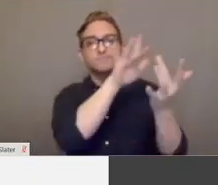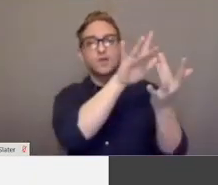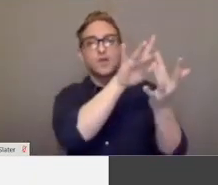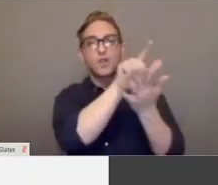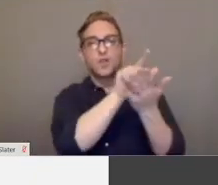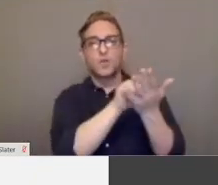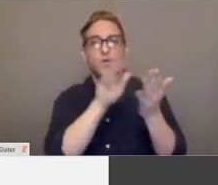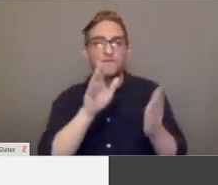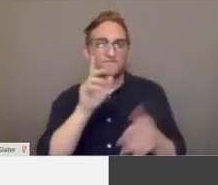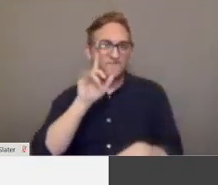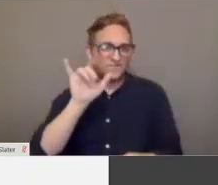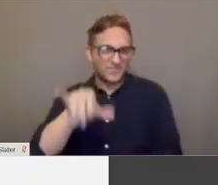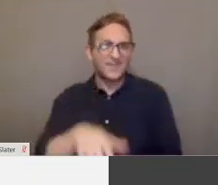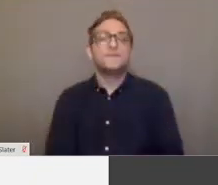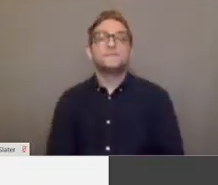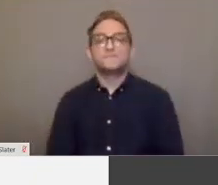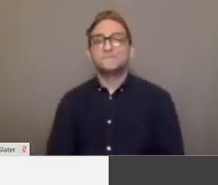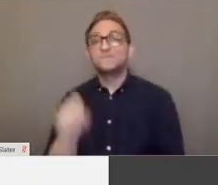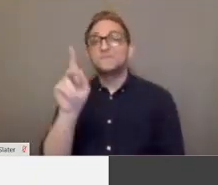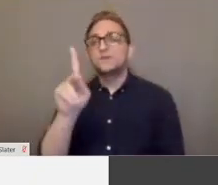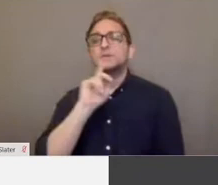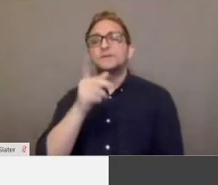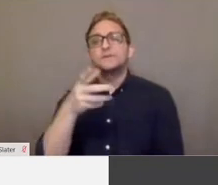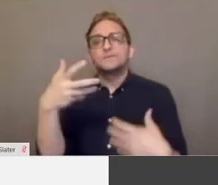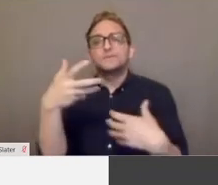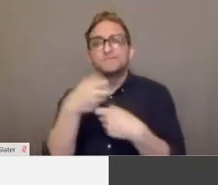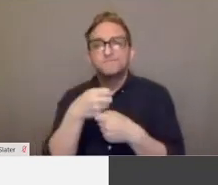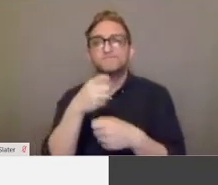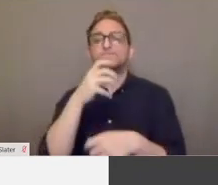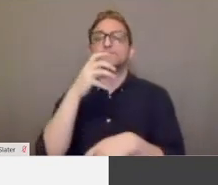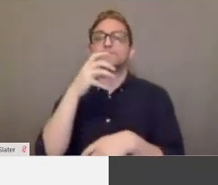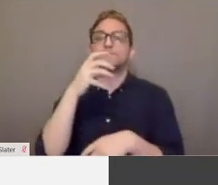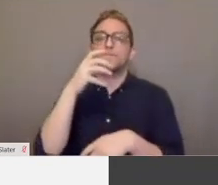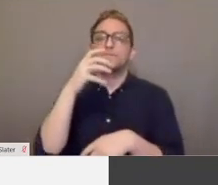All right, so just a little intro, I know you got a little taste of what disability